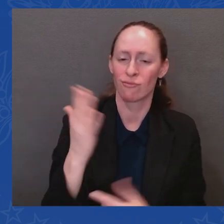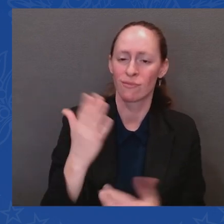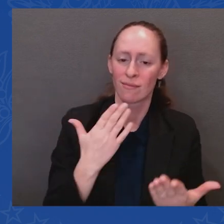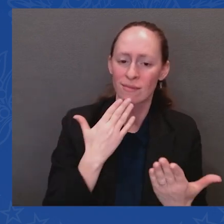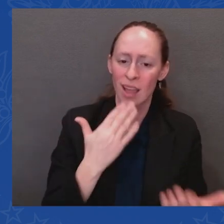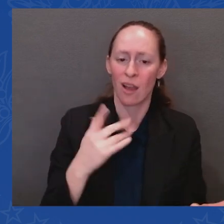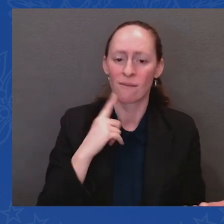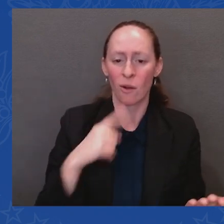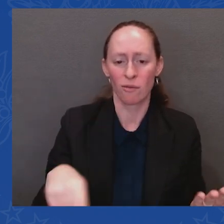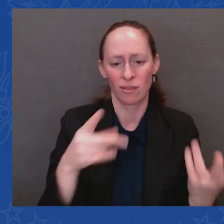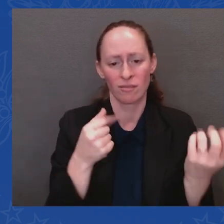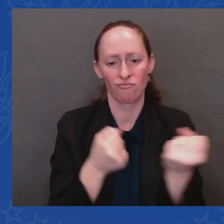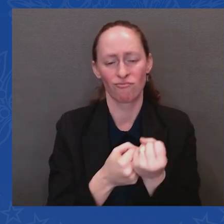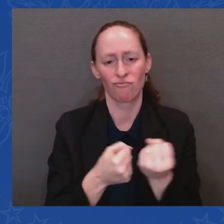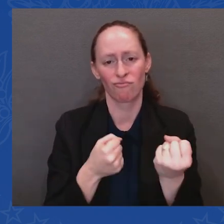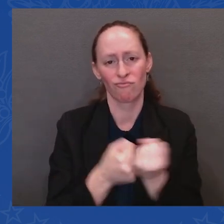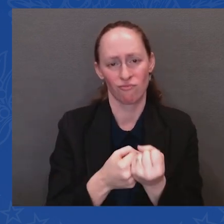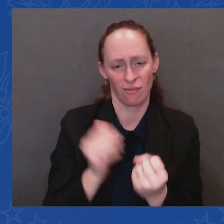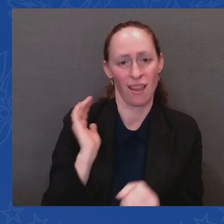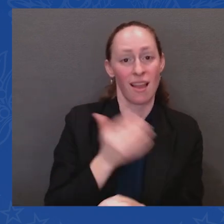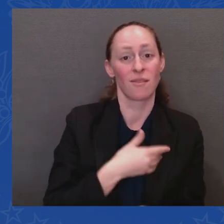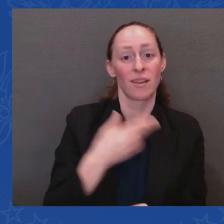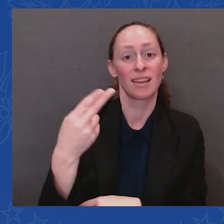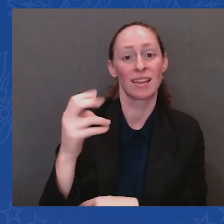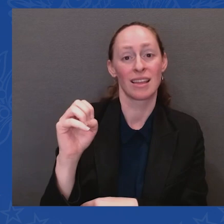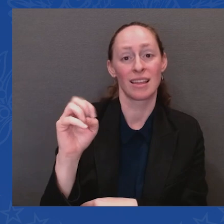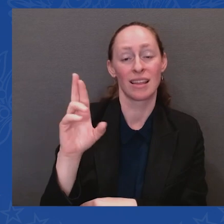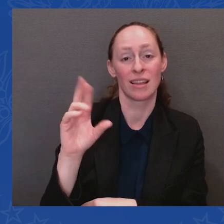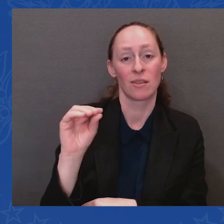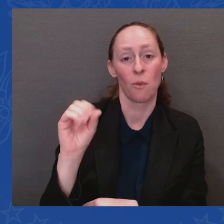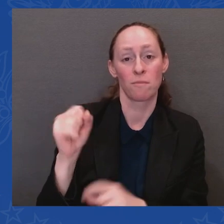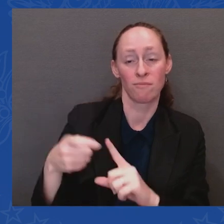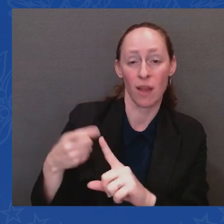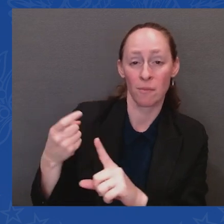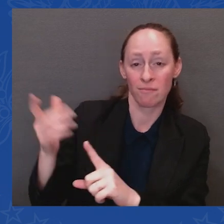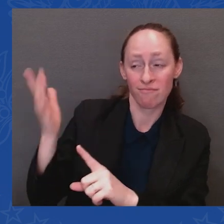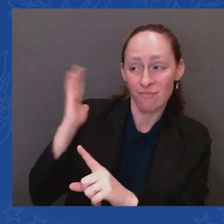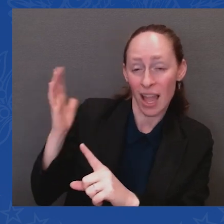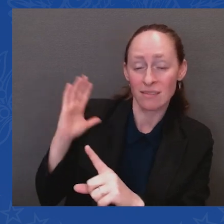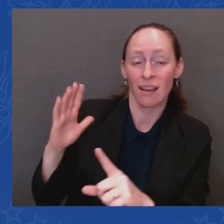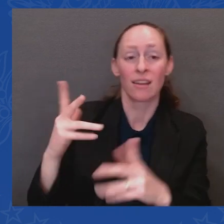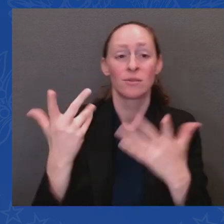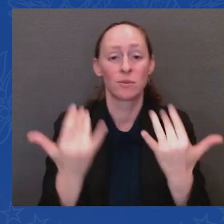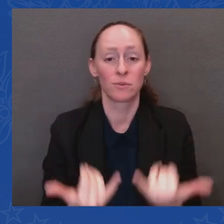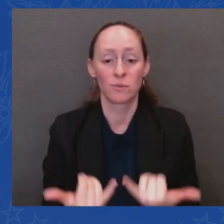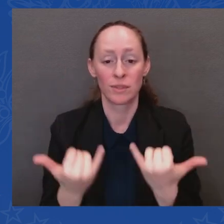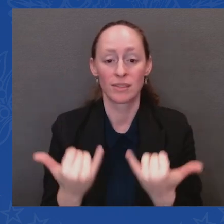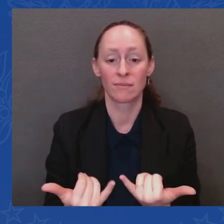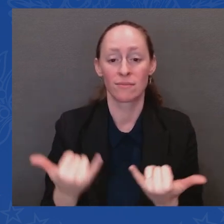to our heroes past and present. It is now privilege to welcome the Secretary of Veterans Affairs,